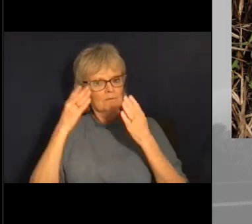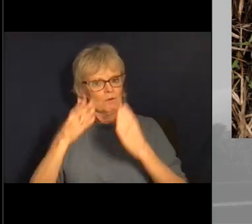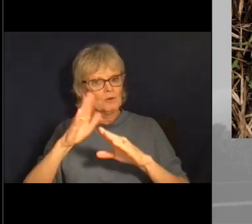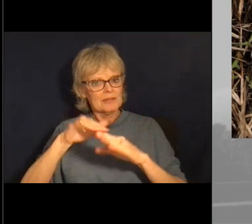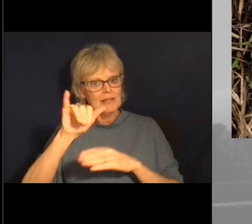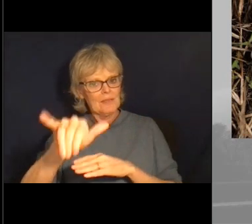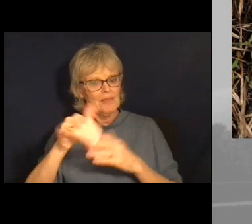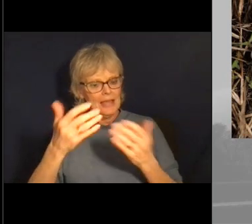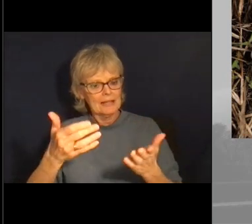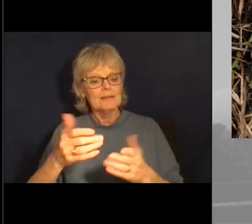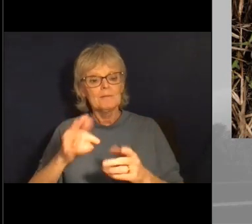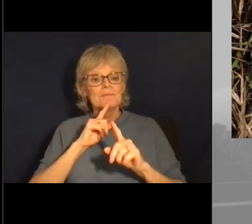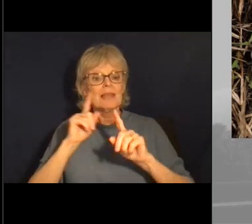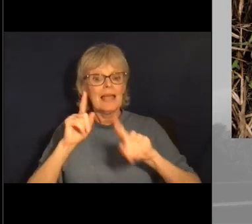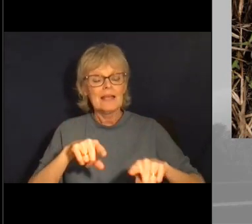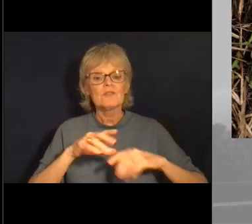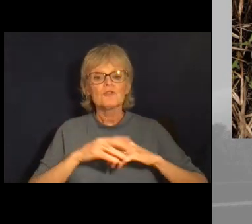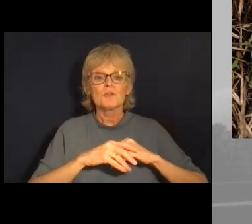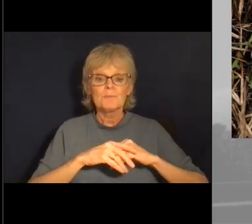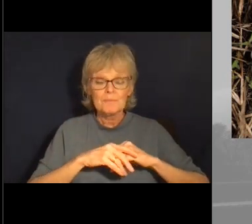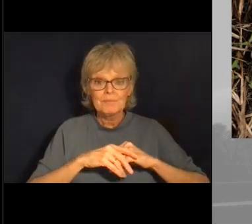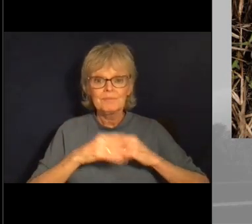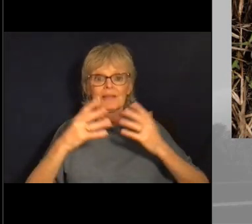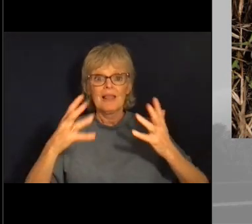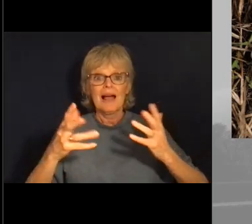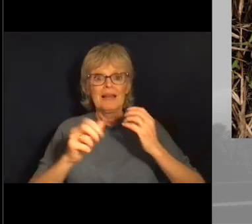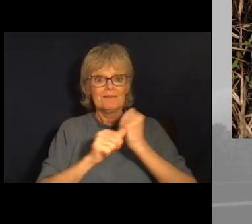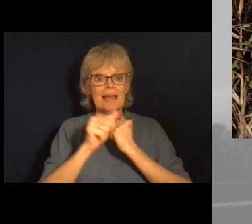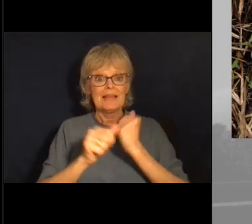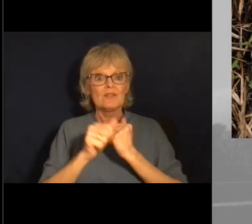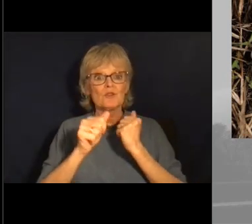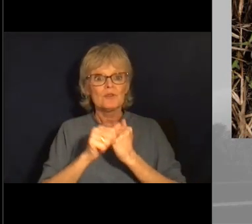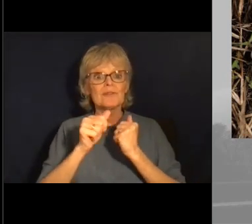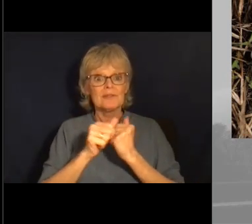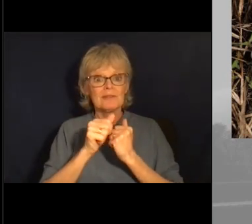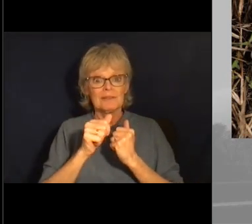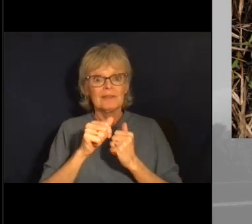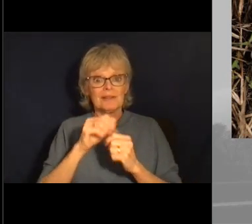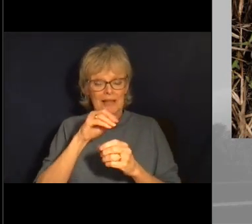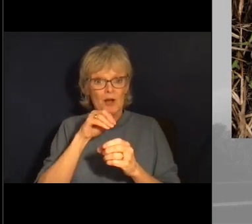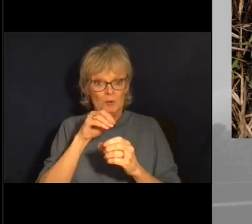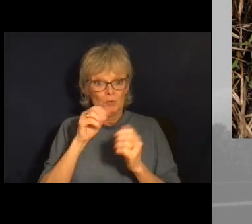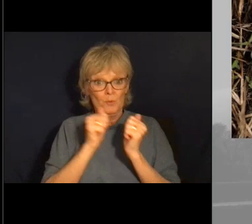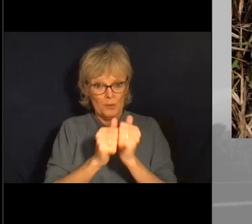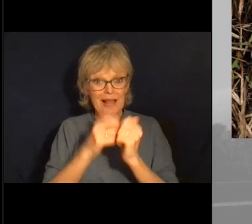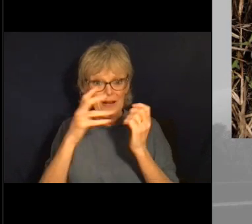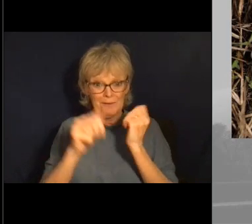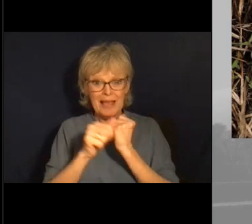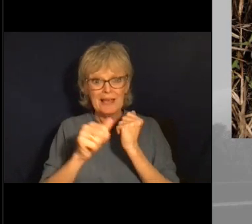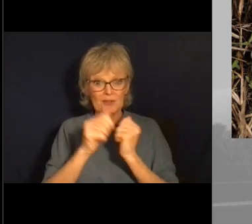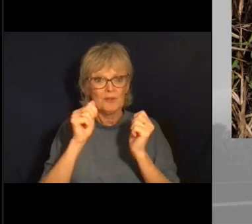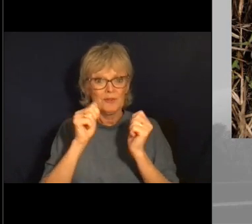And the answer is that a lot of those hazards are actually present in hurricanes. And it's not something that a lot of people focus on all the time,